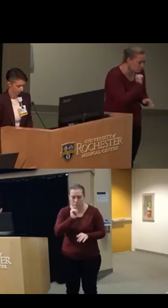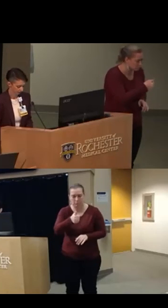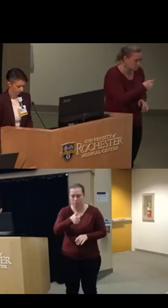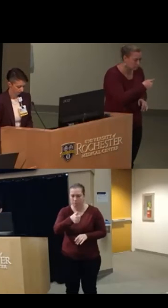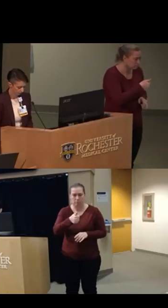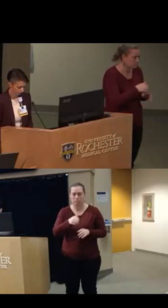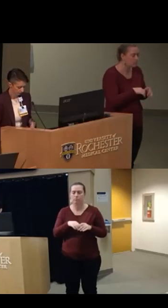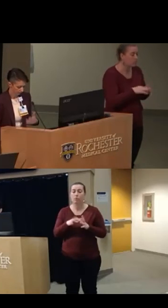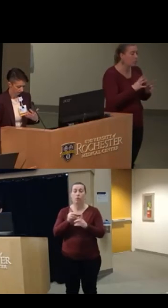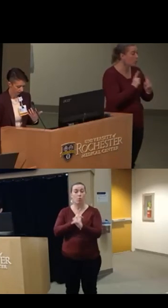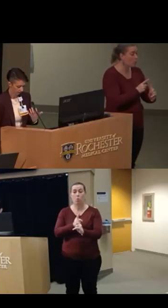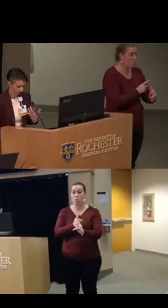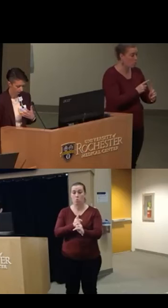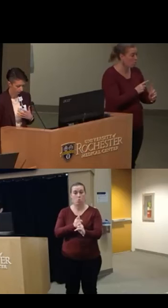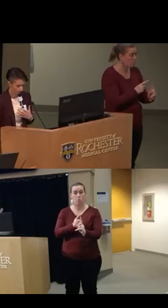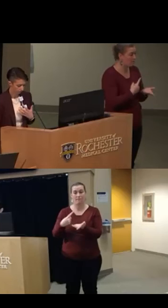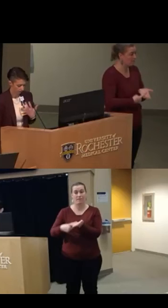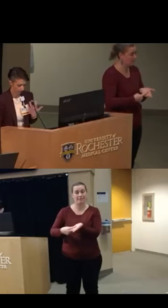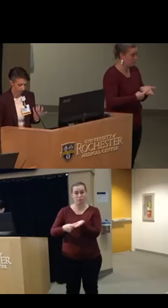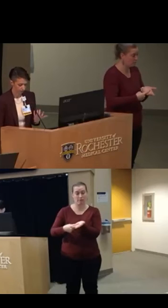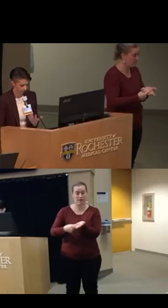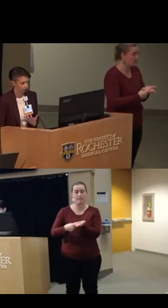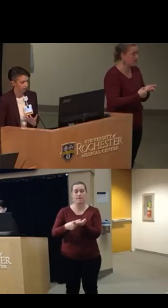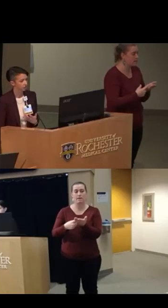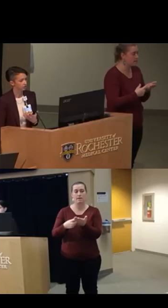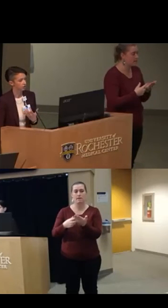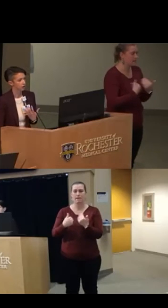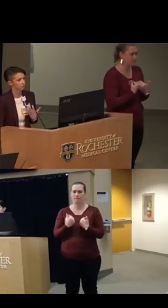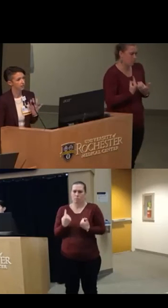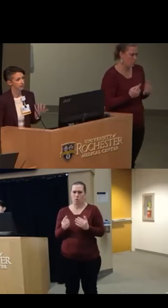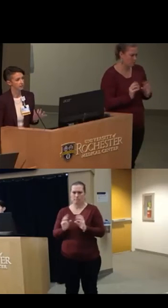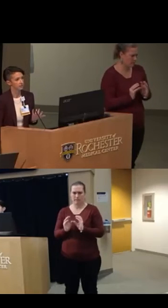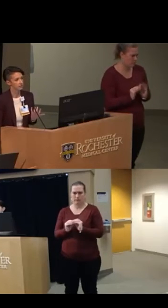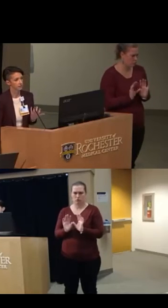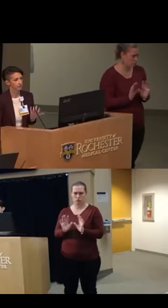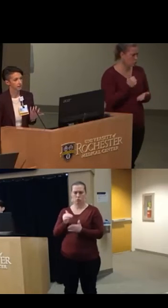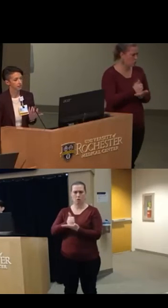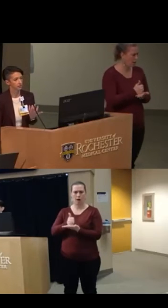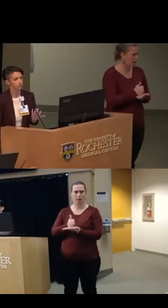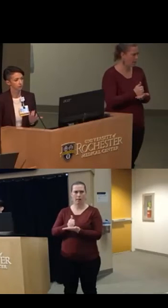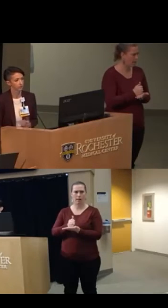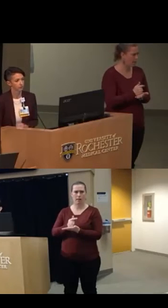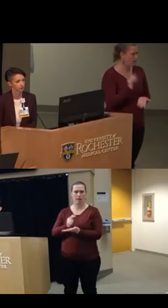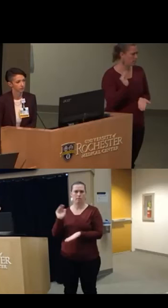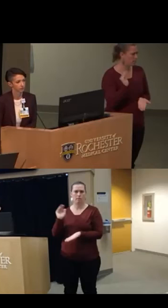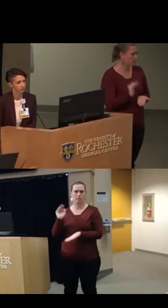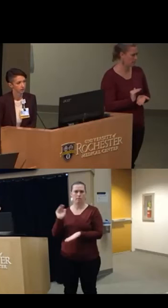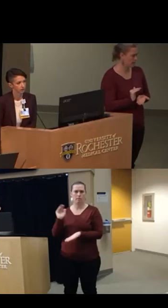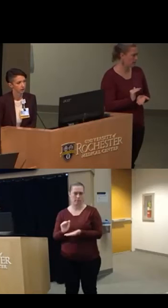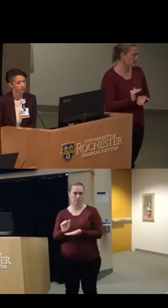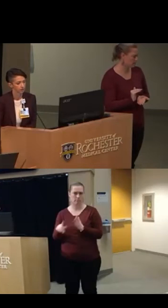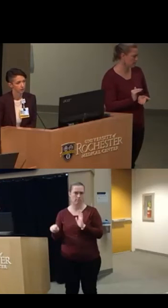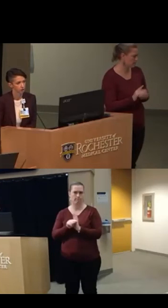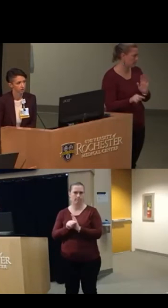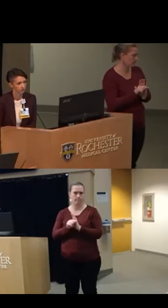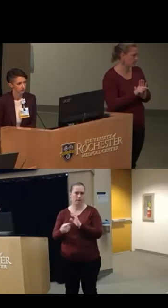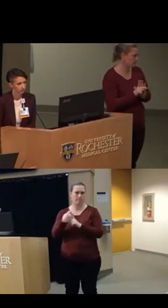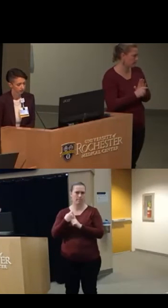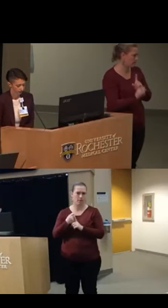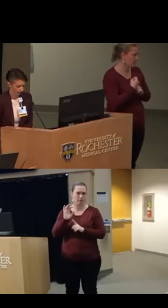um the goal is to you know have a single session to help mitigate the Adverse Events of that trauma